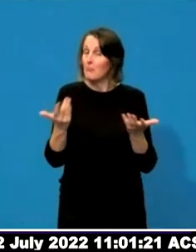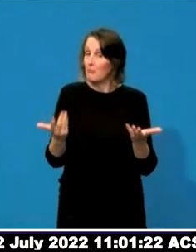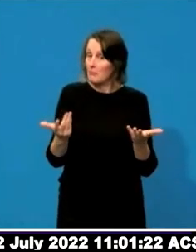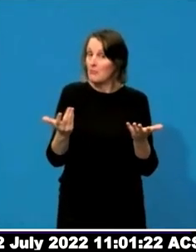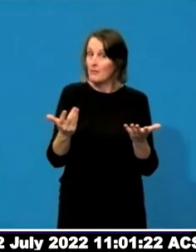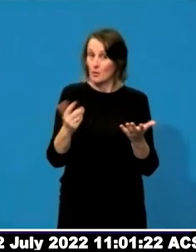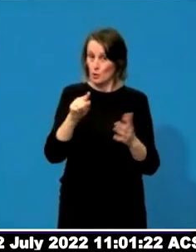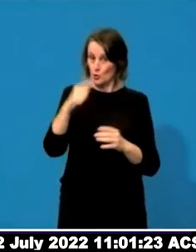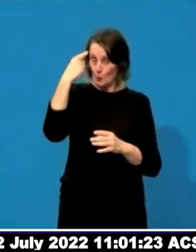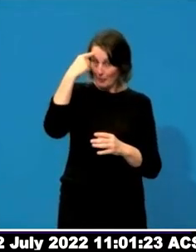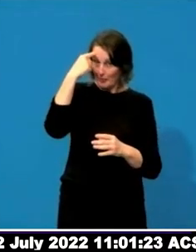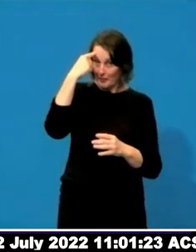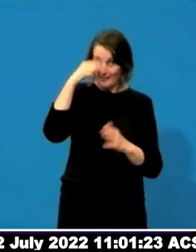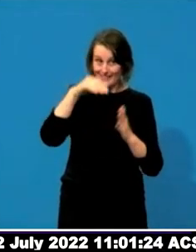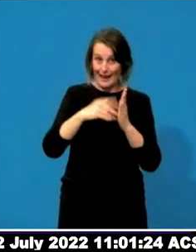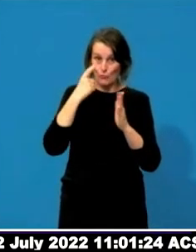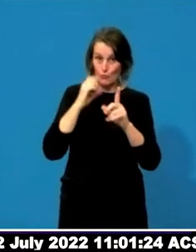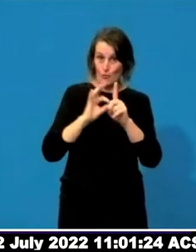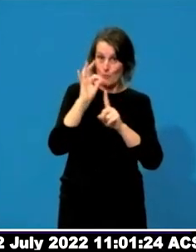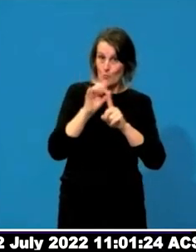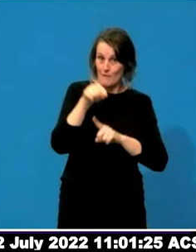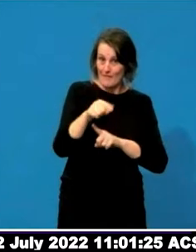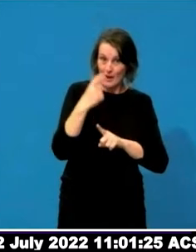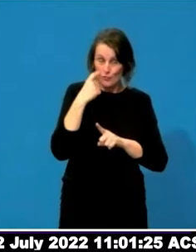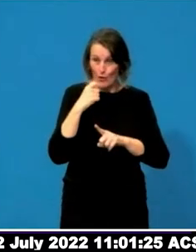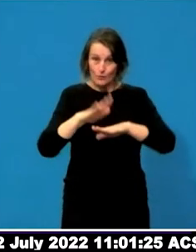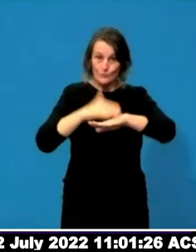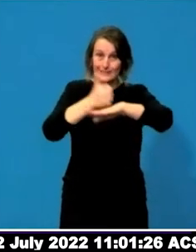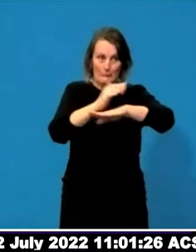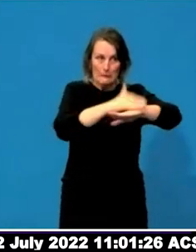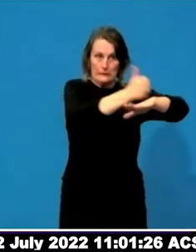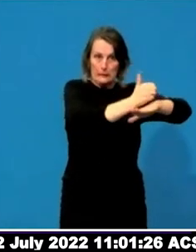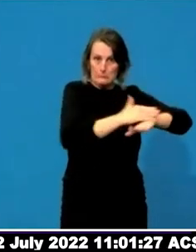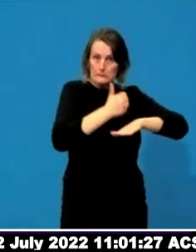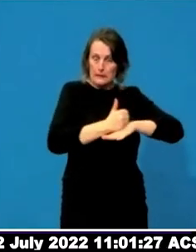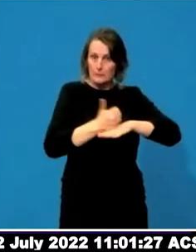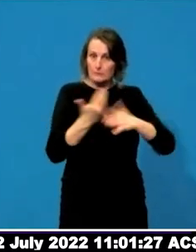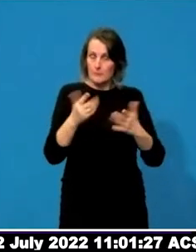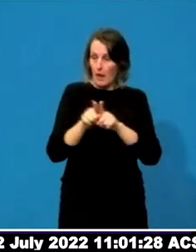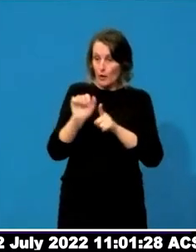on the basis of your office dealing with people?